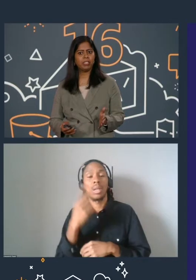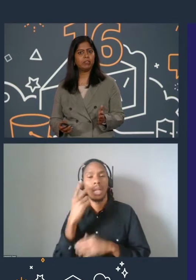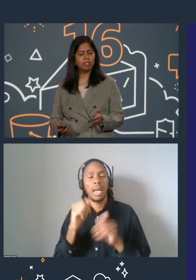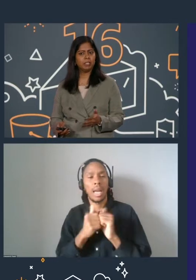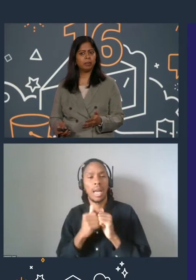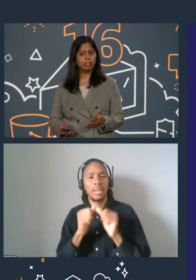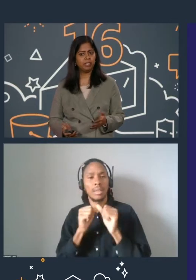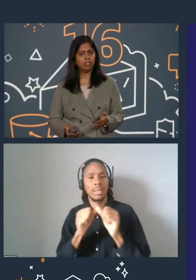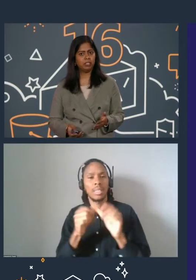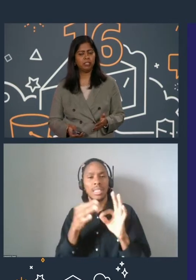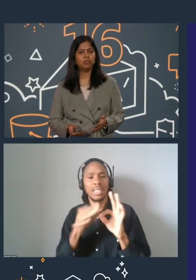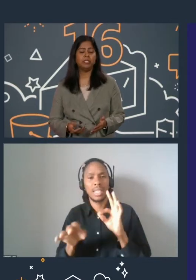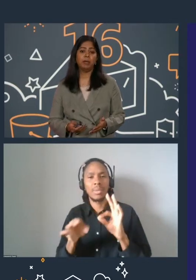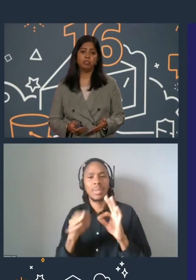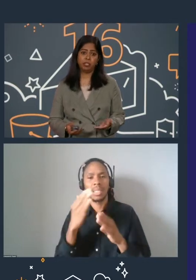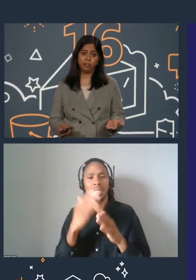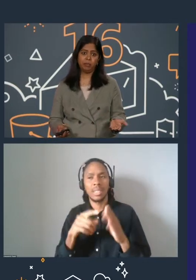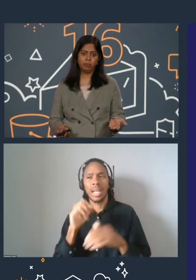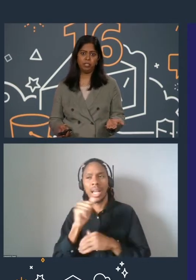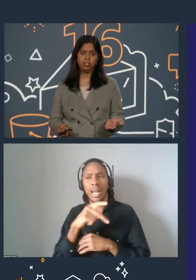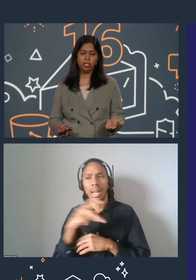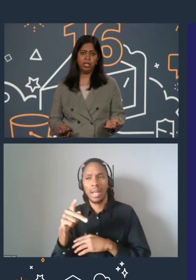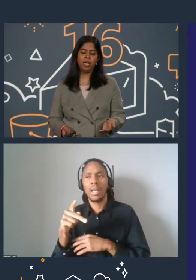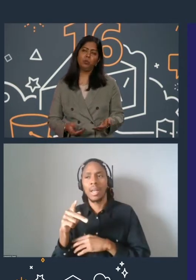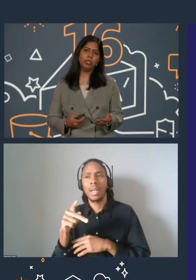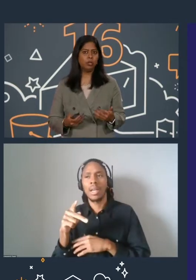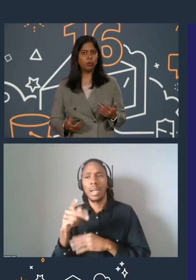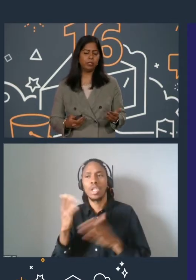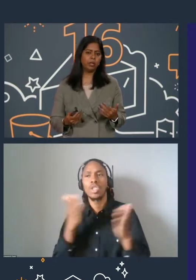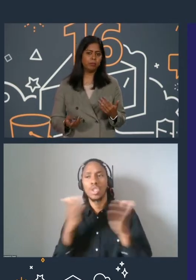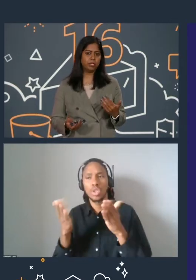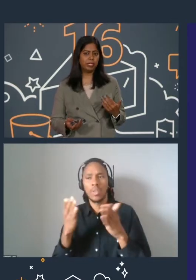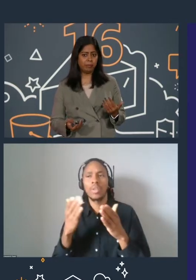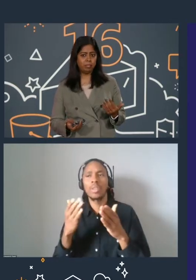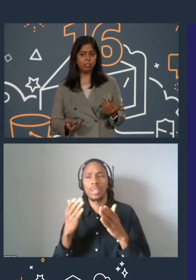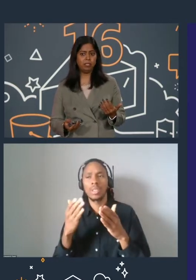serverless applications using Amazon EventBridge. We'll go over Object Lambda,